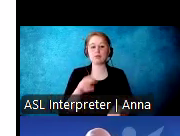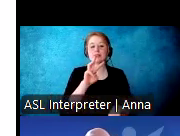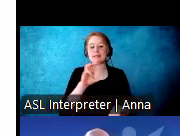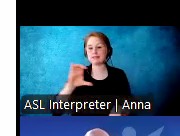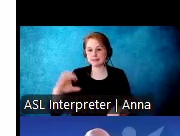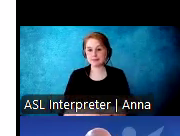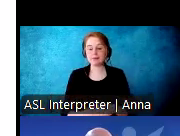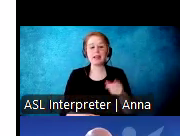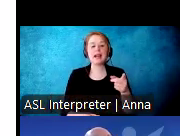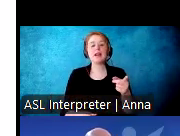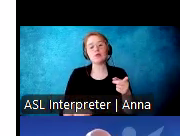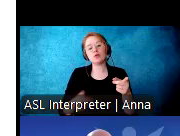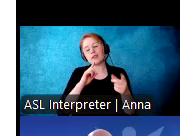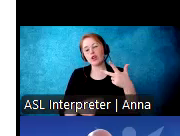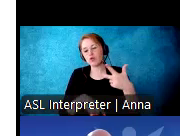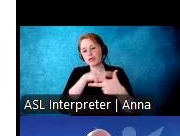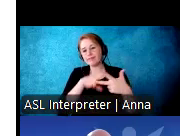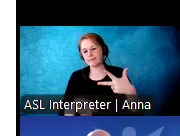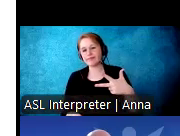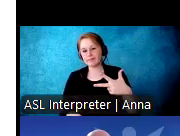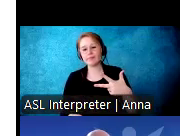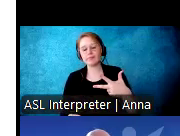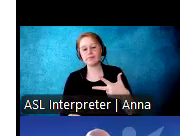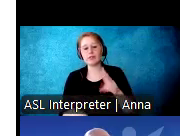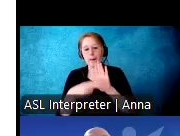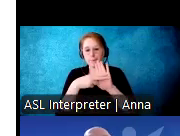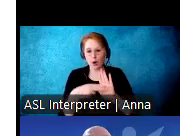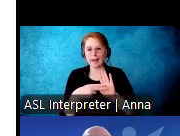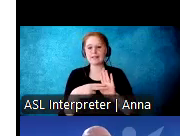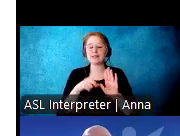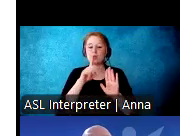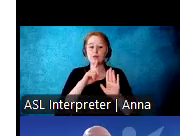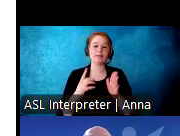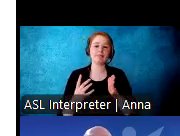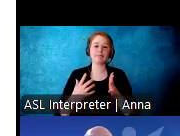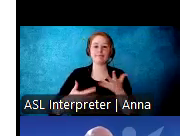So we really have three brands that are interconnected and complimentary.